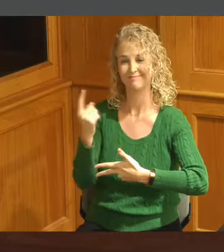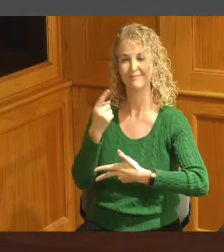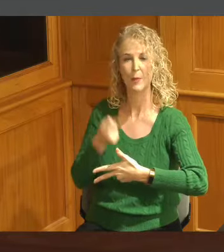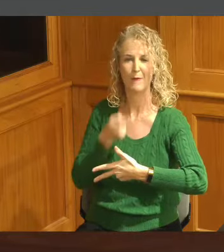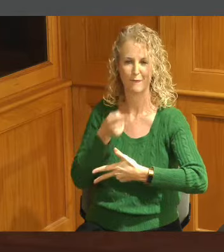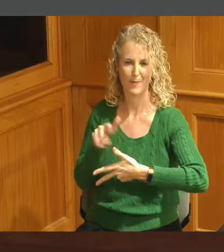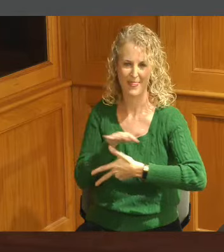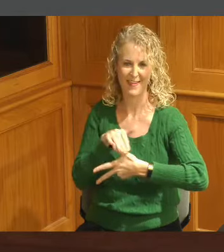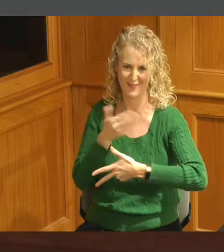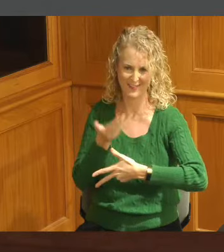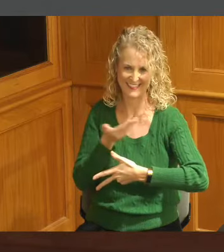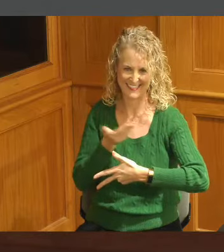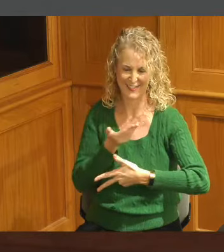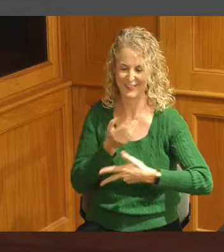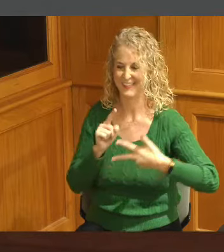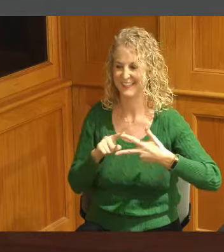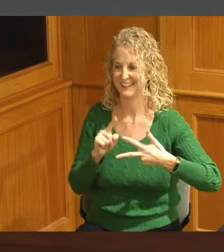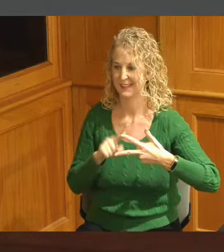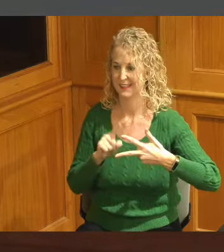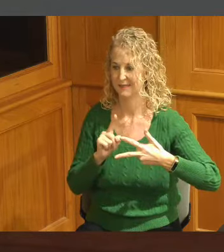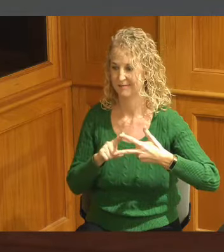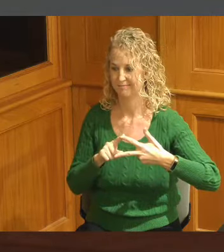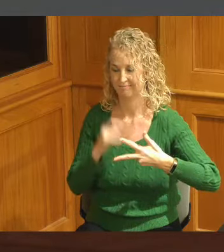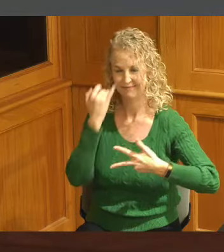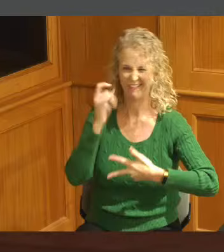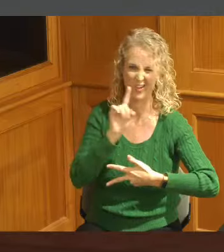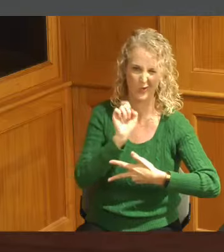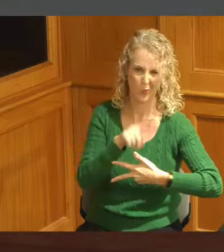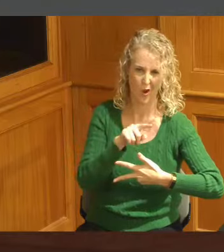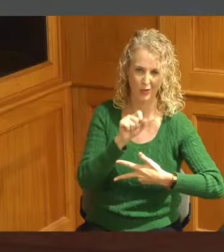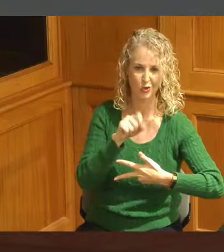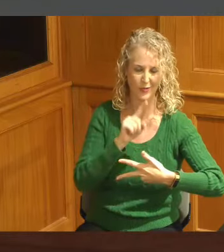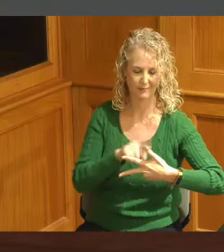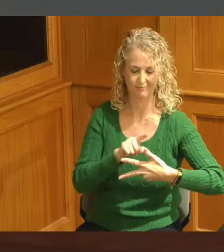being here from Springfield Township. if there's any questions that the Board has,